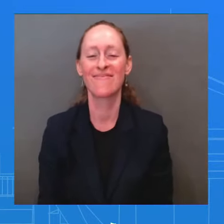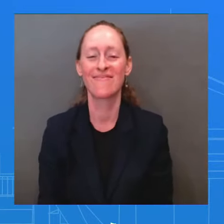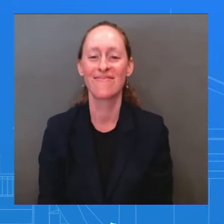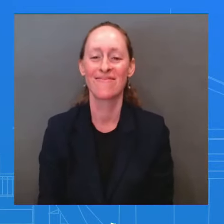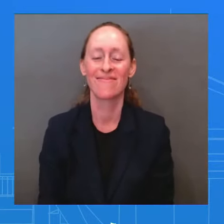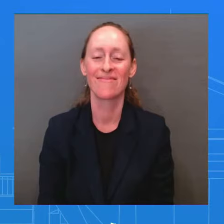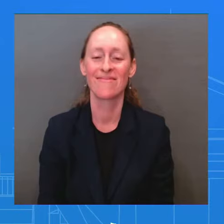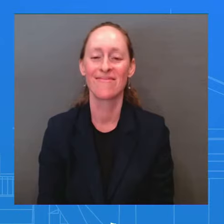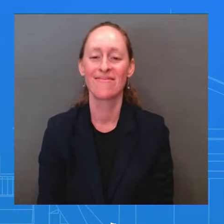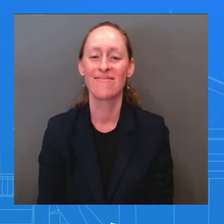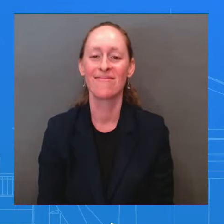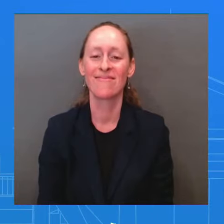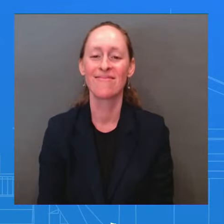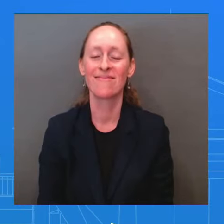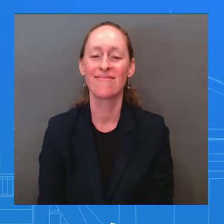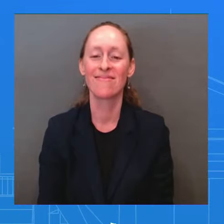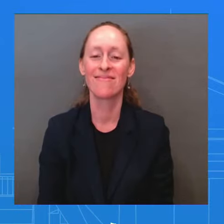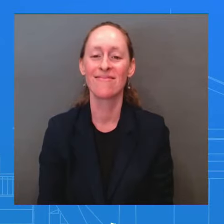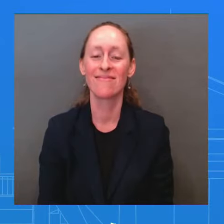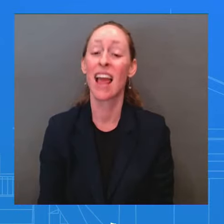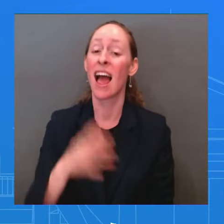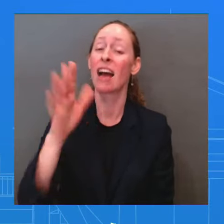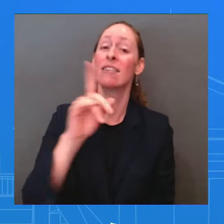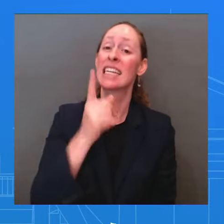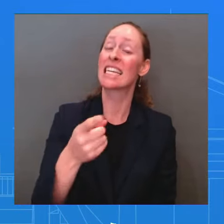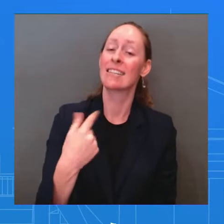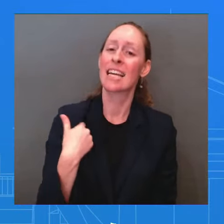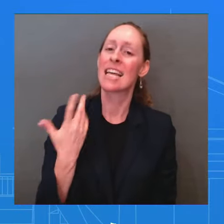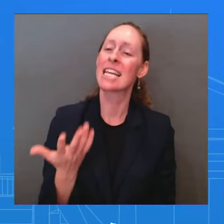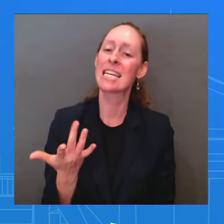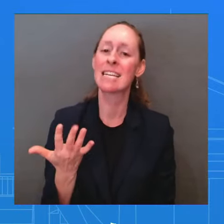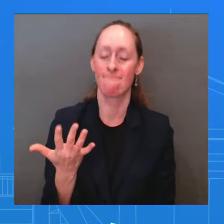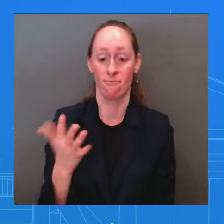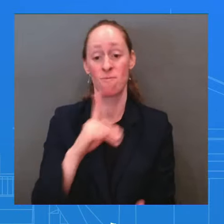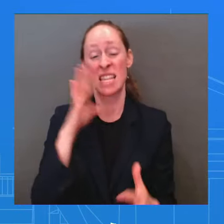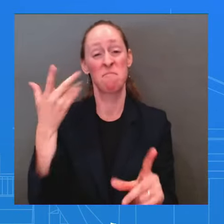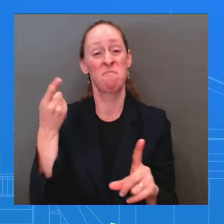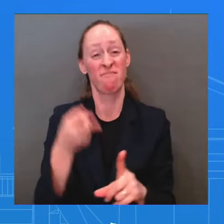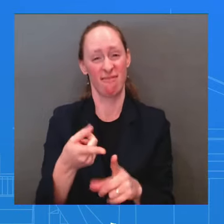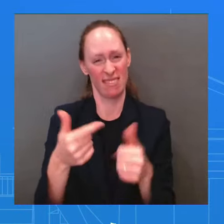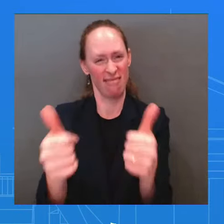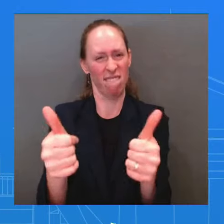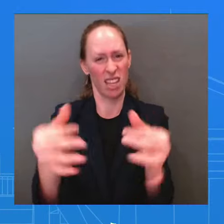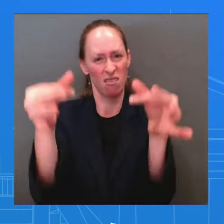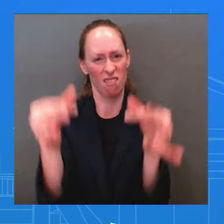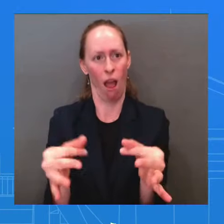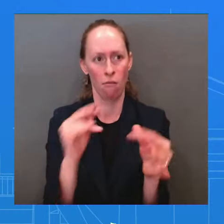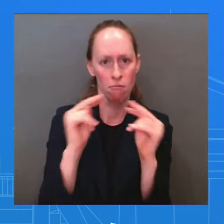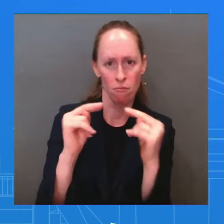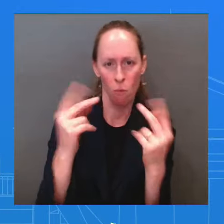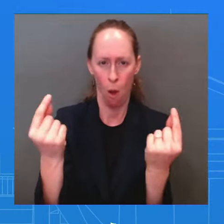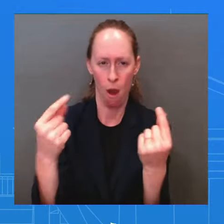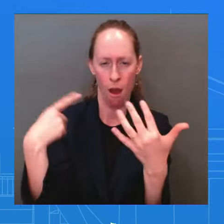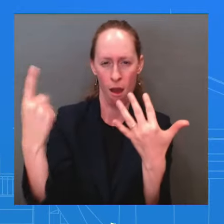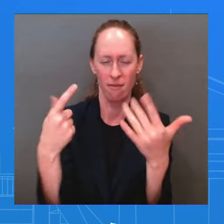this is something that we are going to leave to the parties, to continue to have these negotiations, to continue to have these -- these conversations.